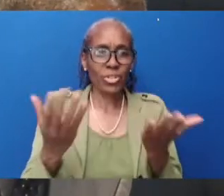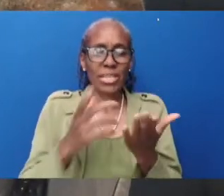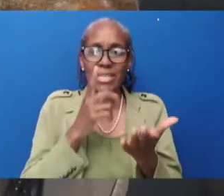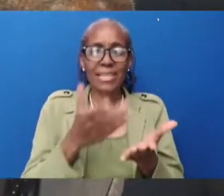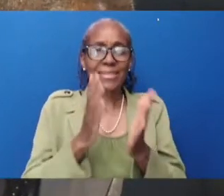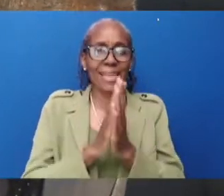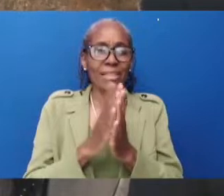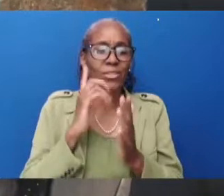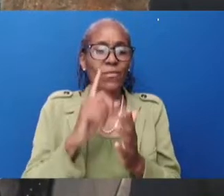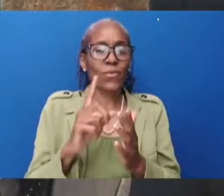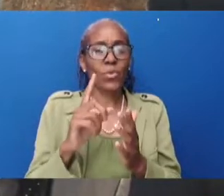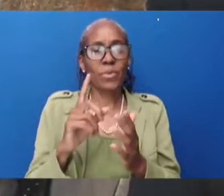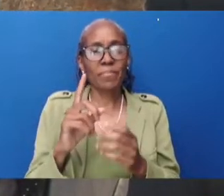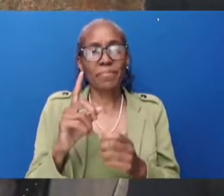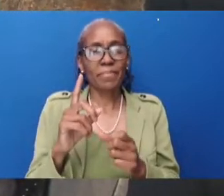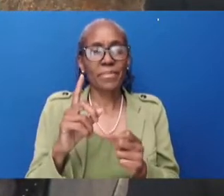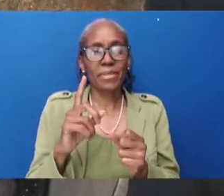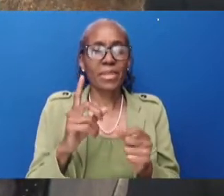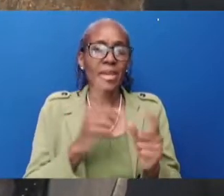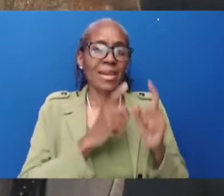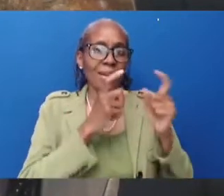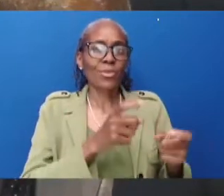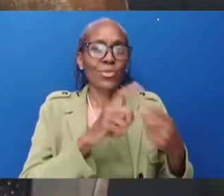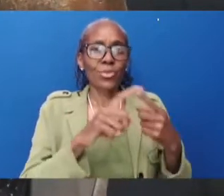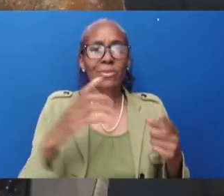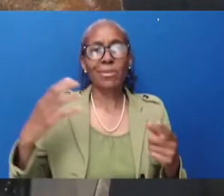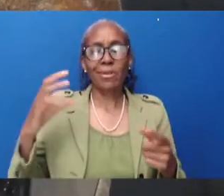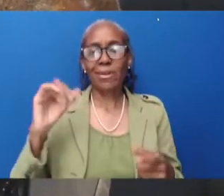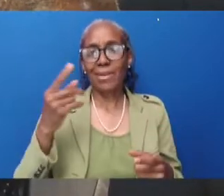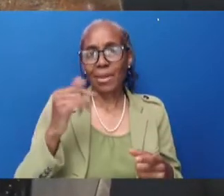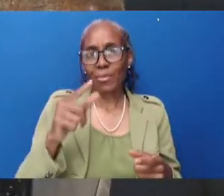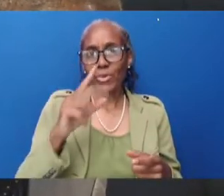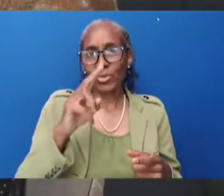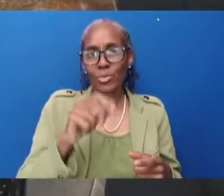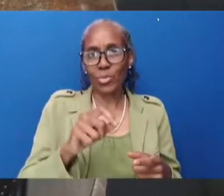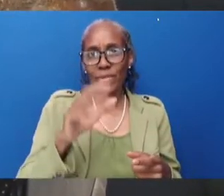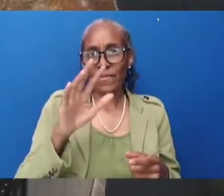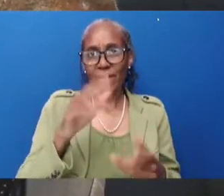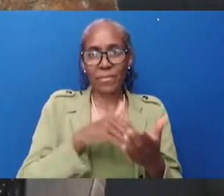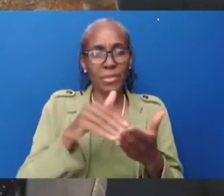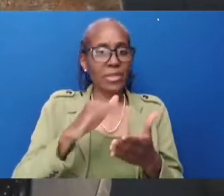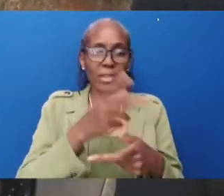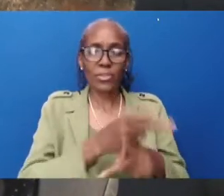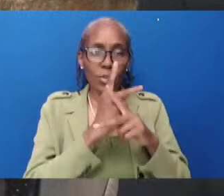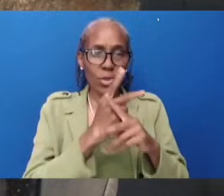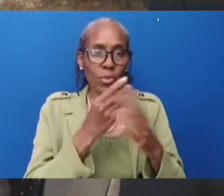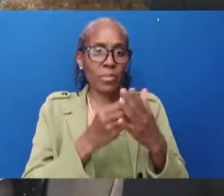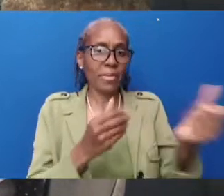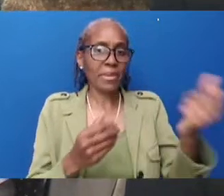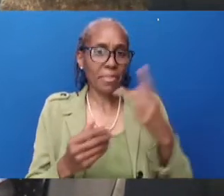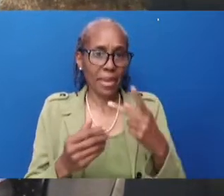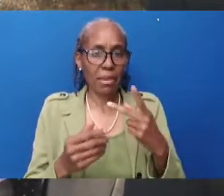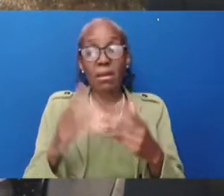I GUESS FOR CLARITY, THERE'S ONLY ONE PROJECT IN HERE THAT'S